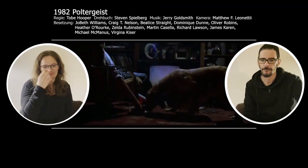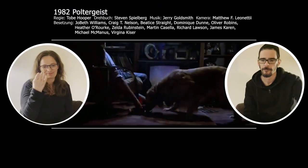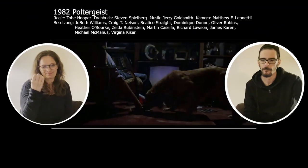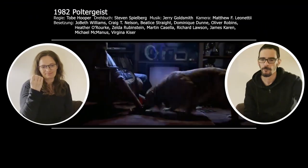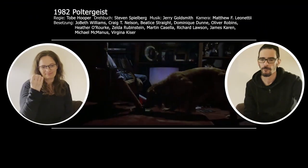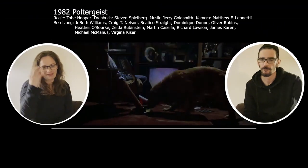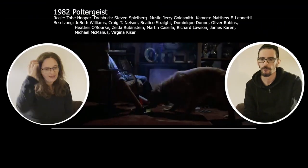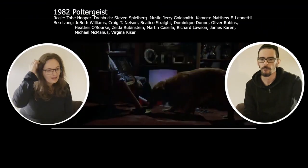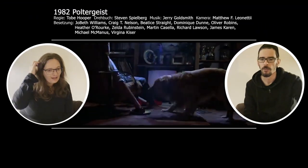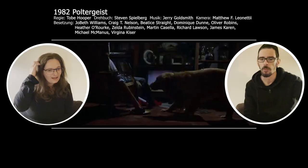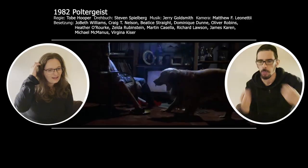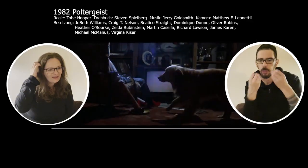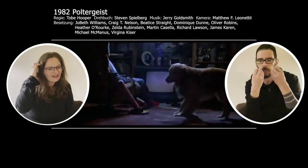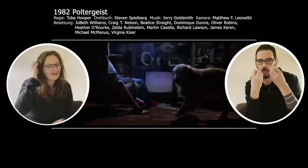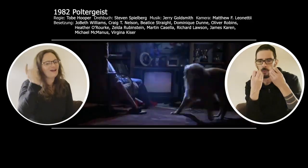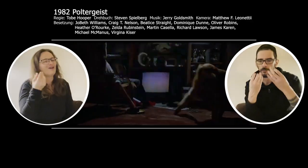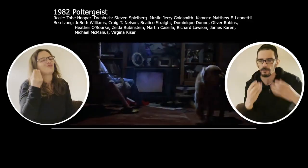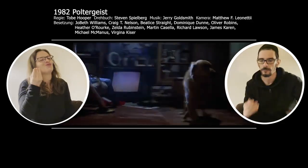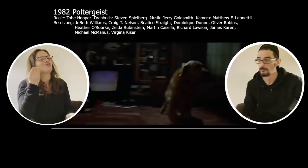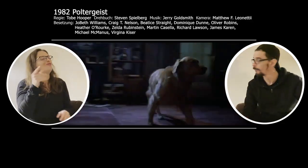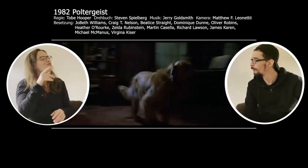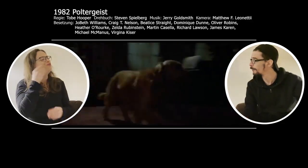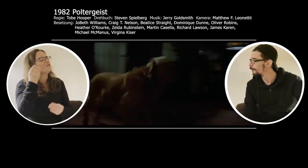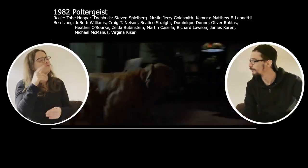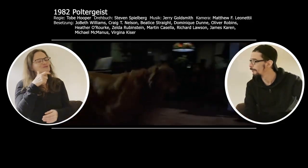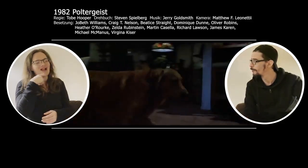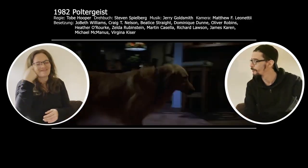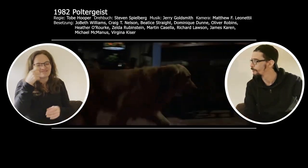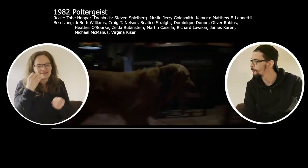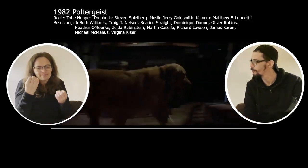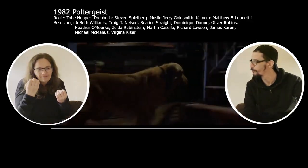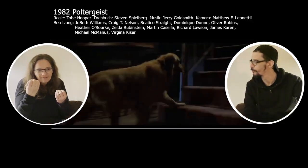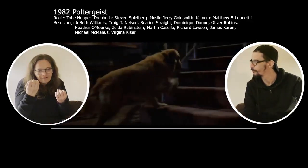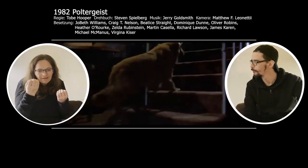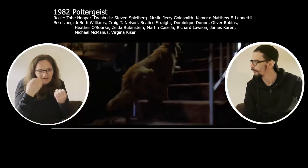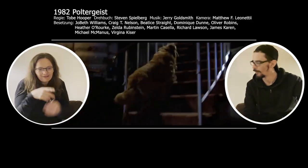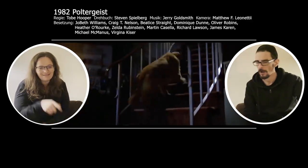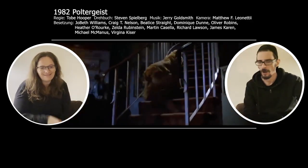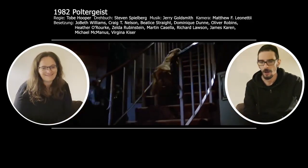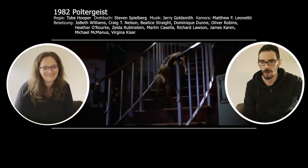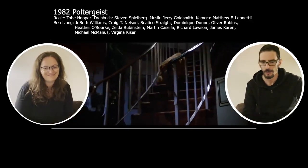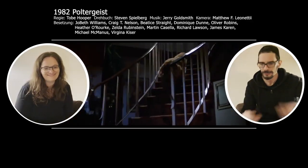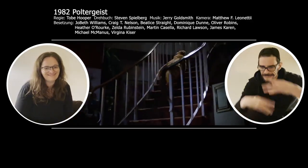It's flickering here. - The flickering hits the eye directly. Image flickering is common on older TVs.